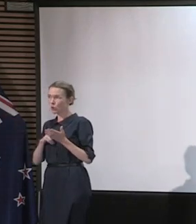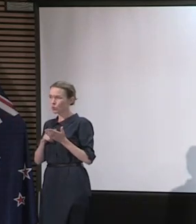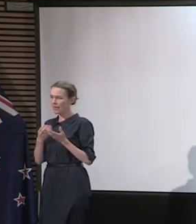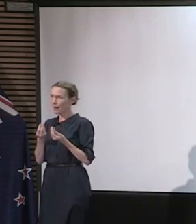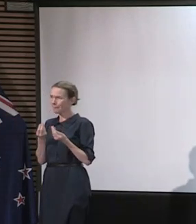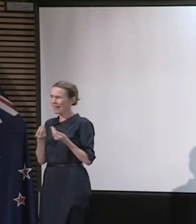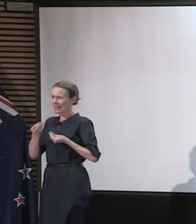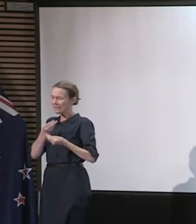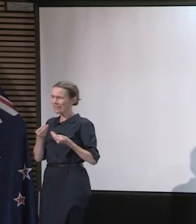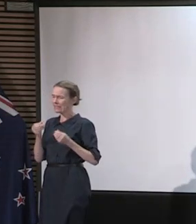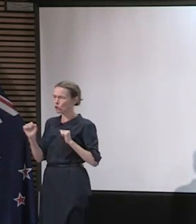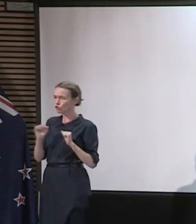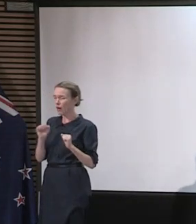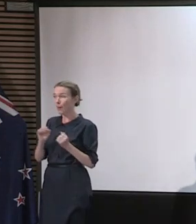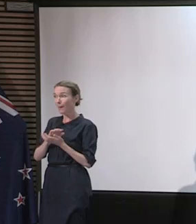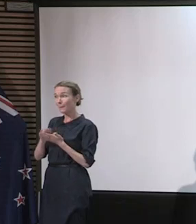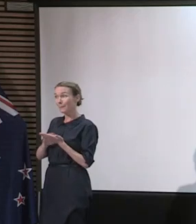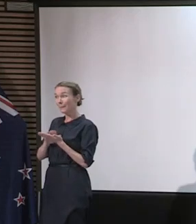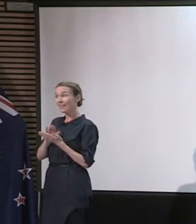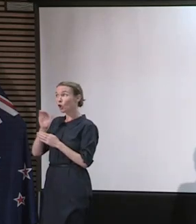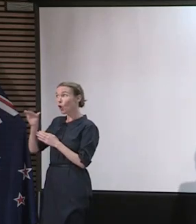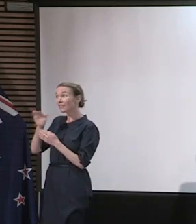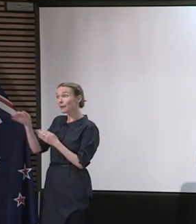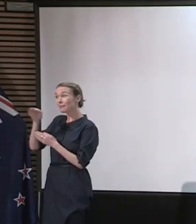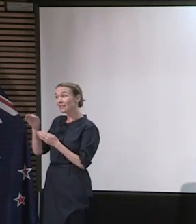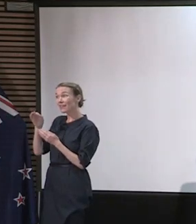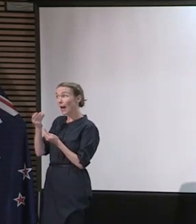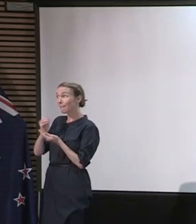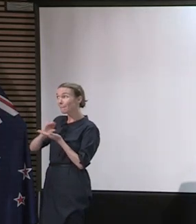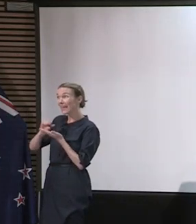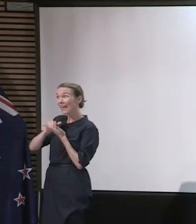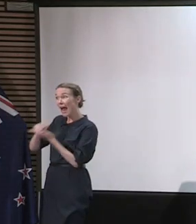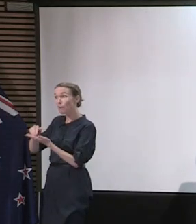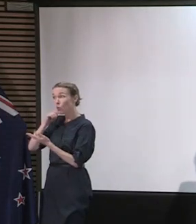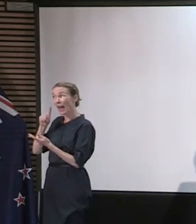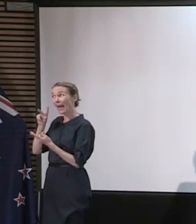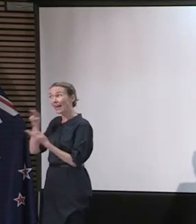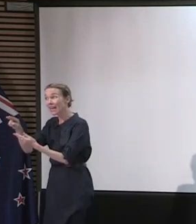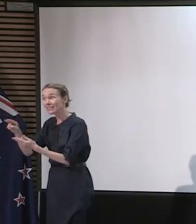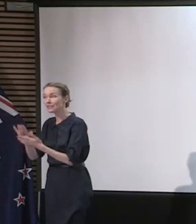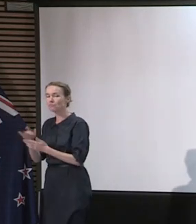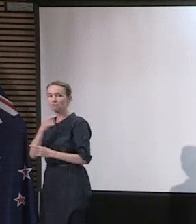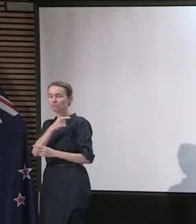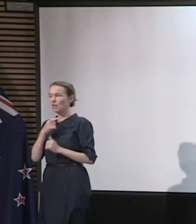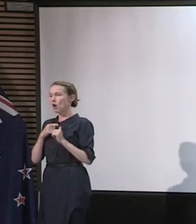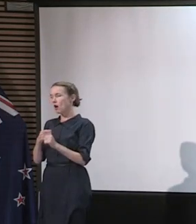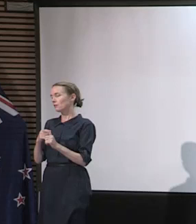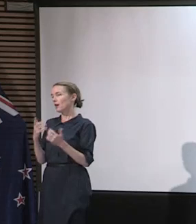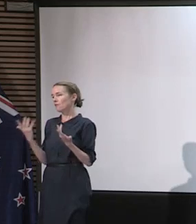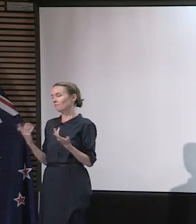are fears foreign aid Budgets being cut as a result of developed countries having less money. Can you confirmed